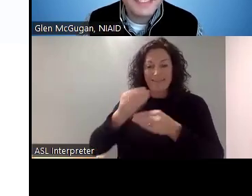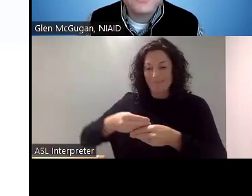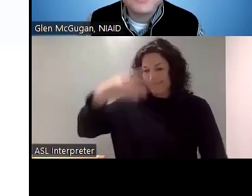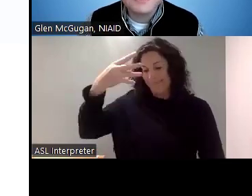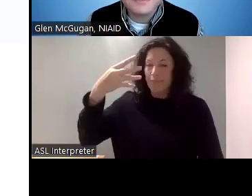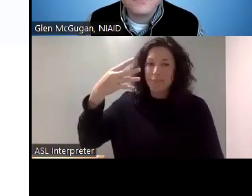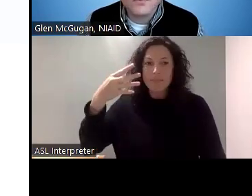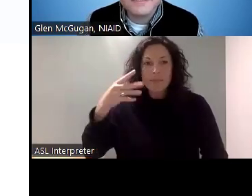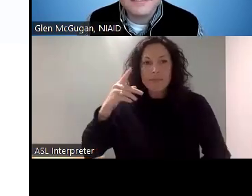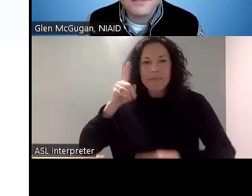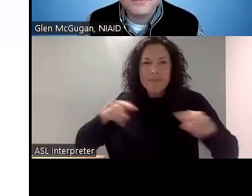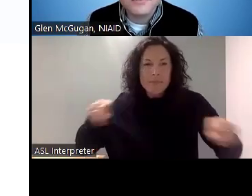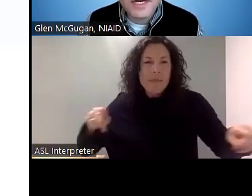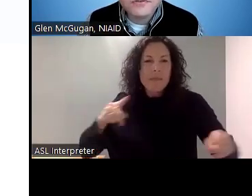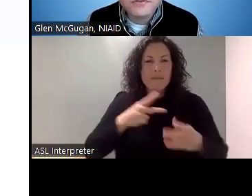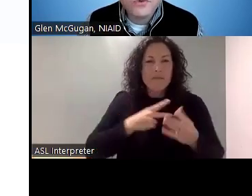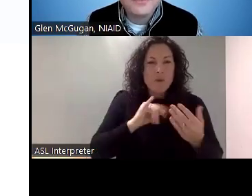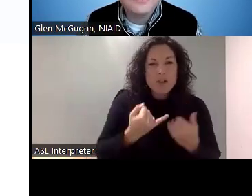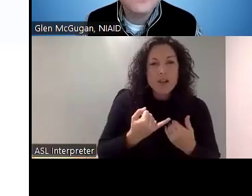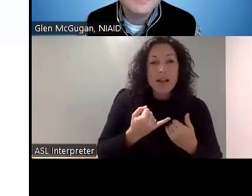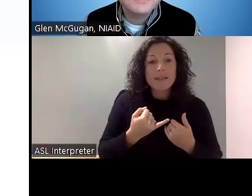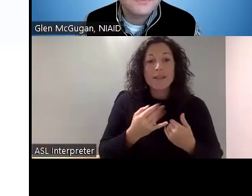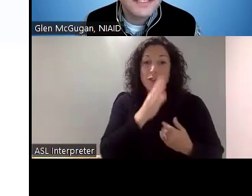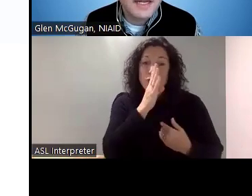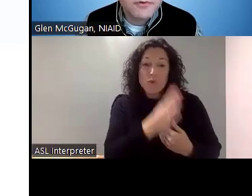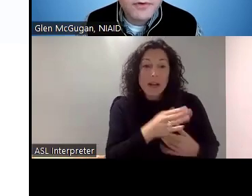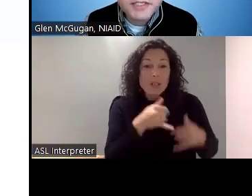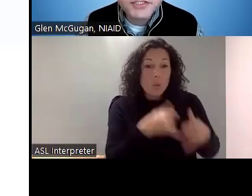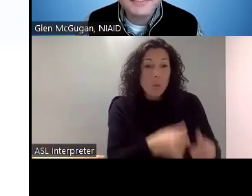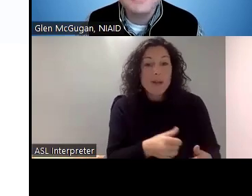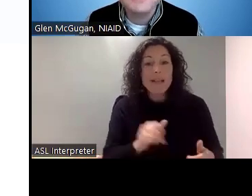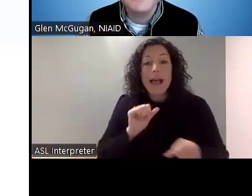And you'll see ones that are direct awards, ones that are collaborations.